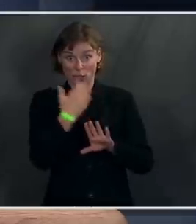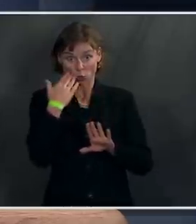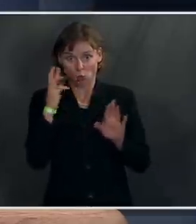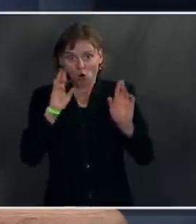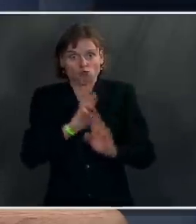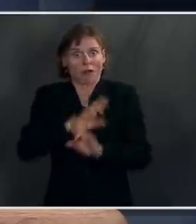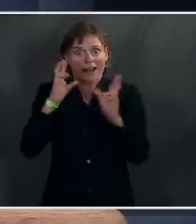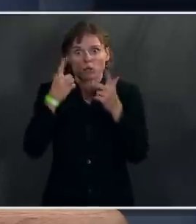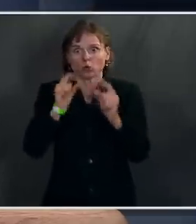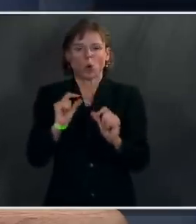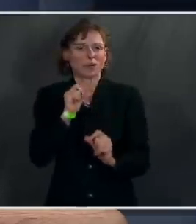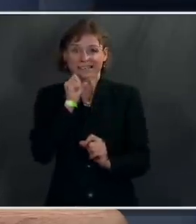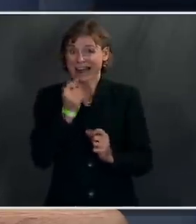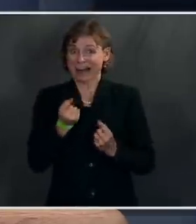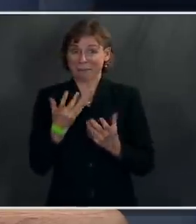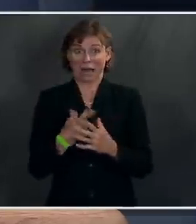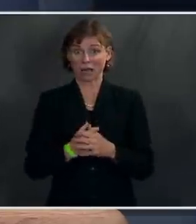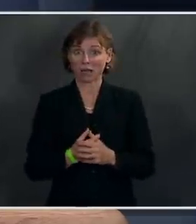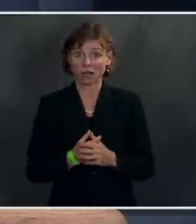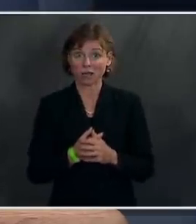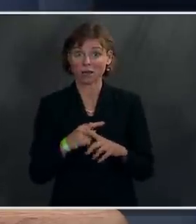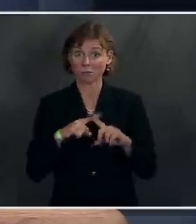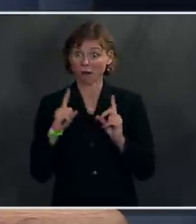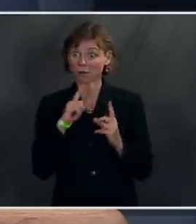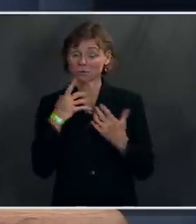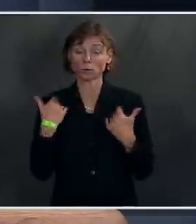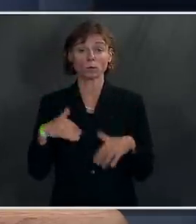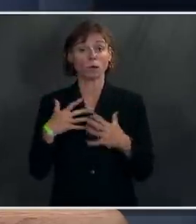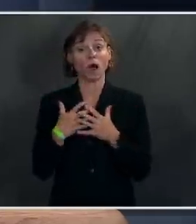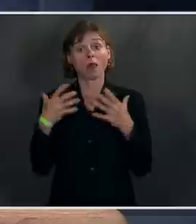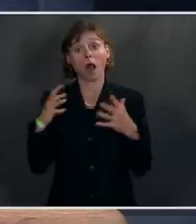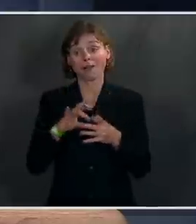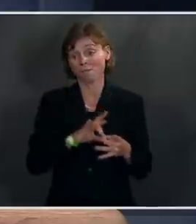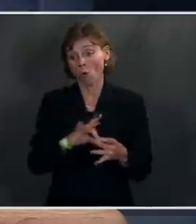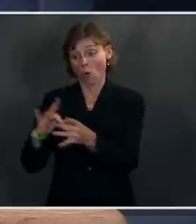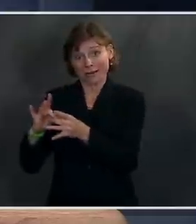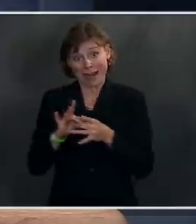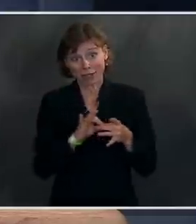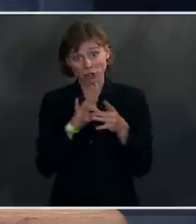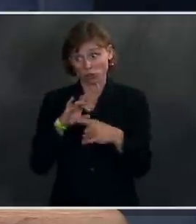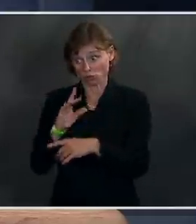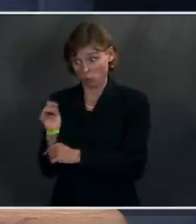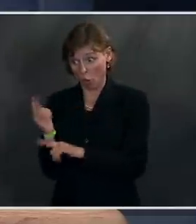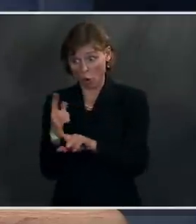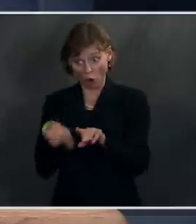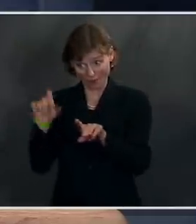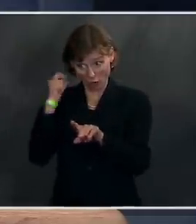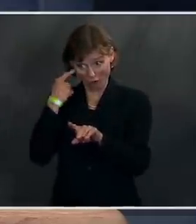But, you know, it takes a great deal of coordination to make sure governors feel comfortable with the announcements being made,